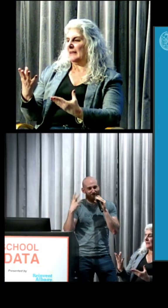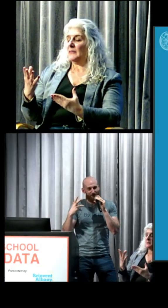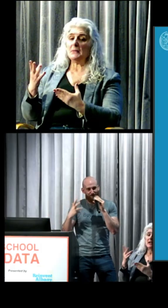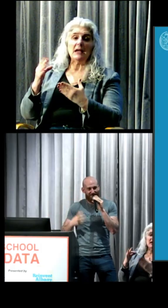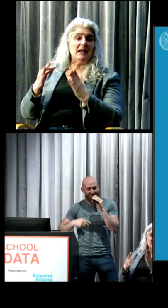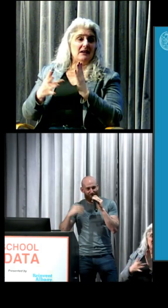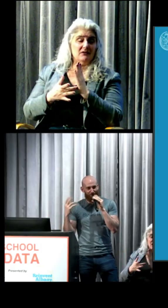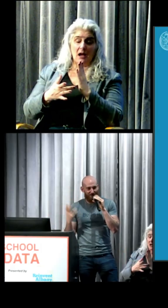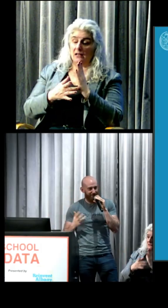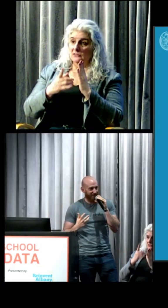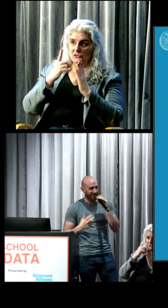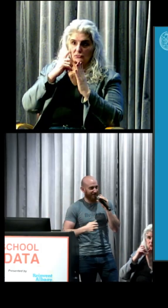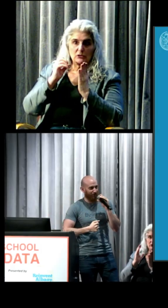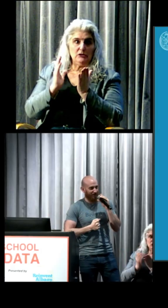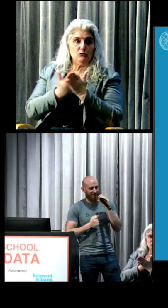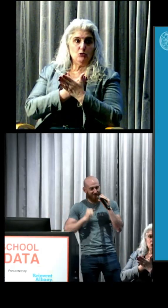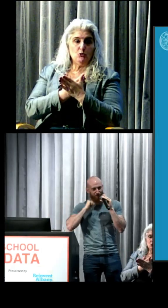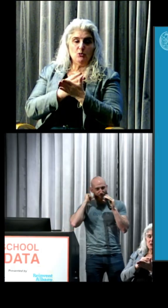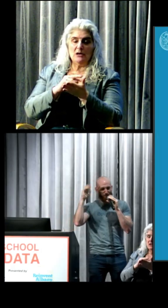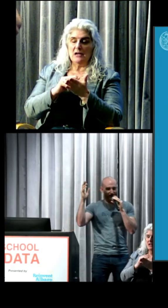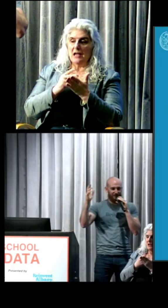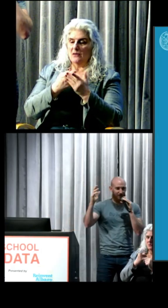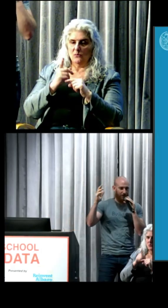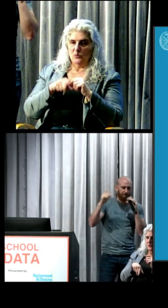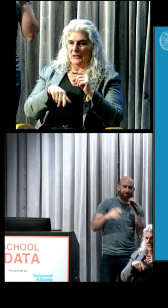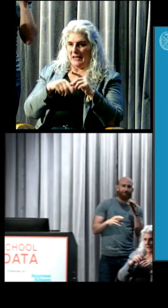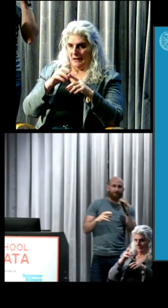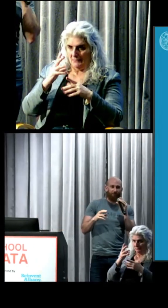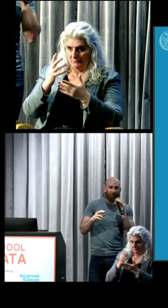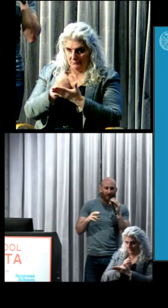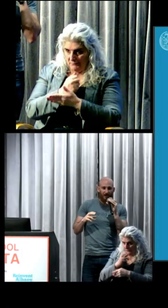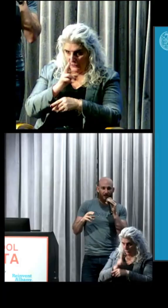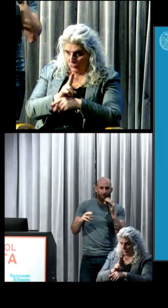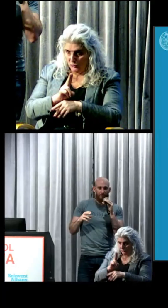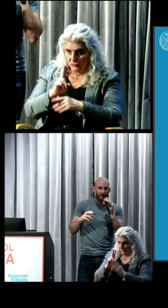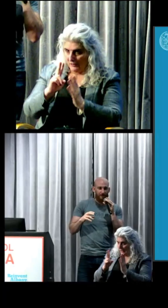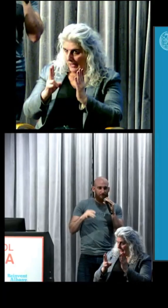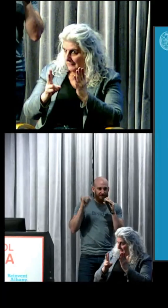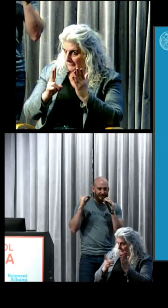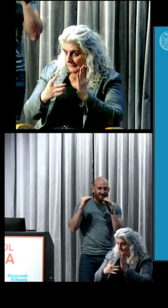And those decisions have weight, and that's a lot of pressure sometimes.